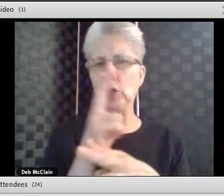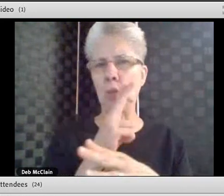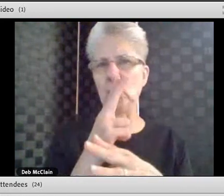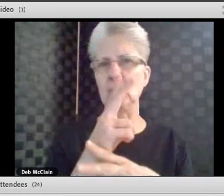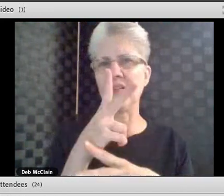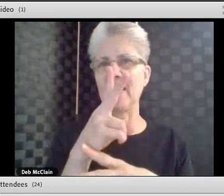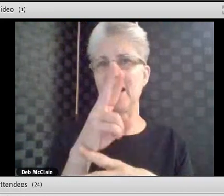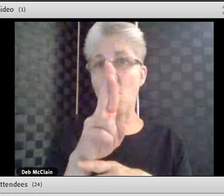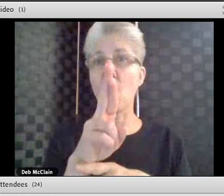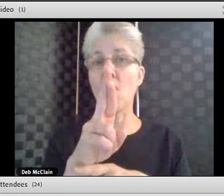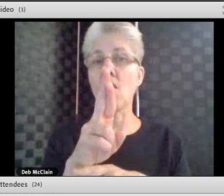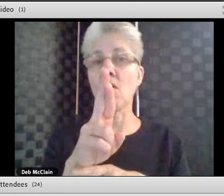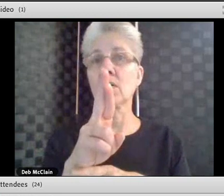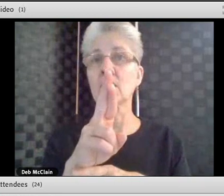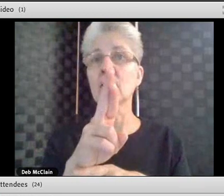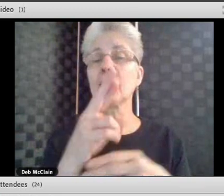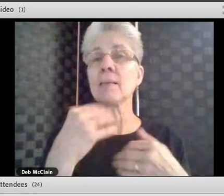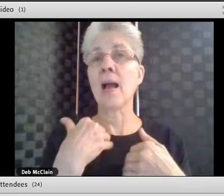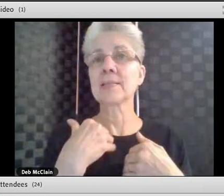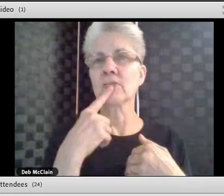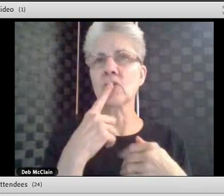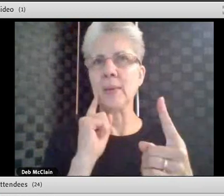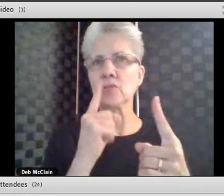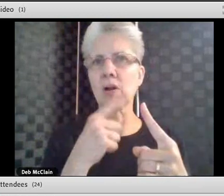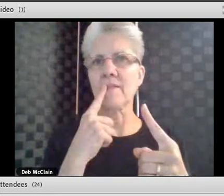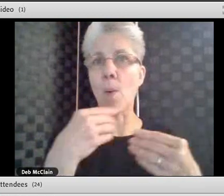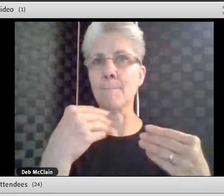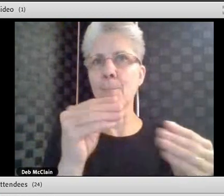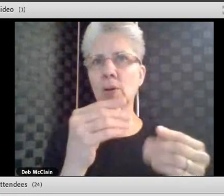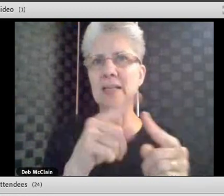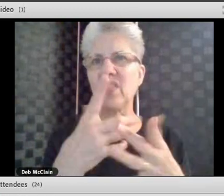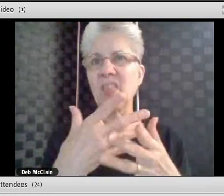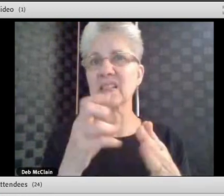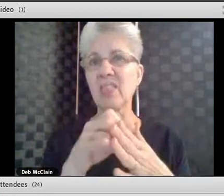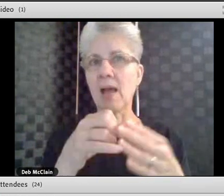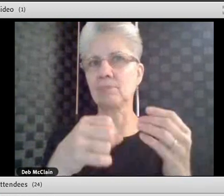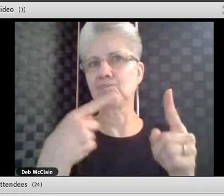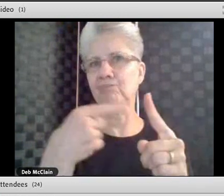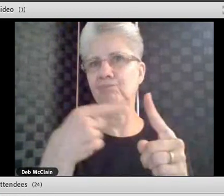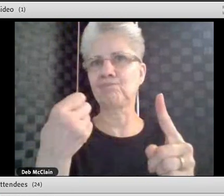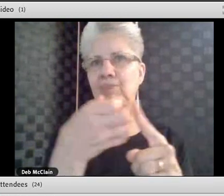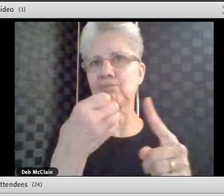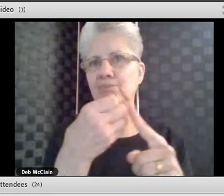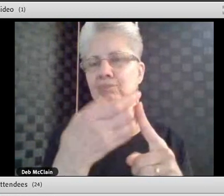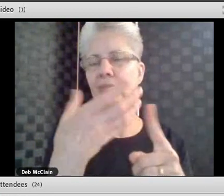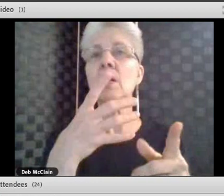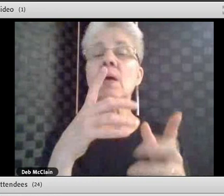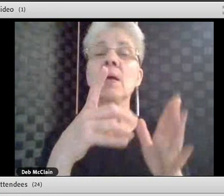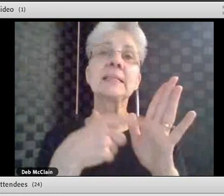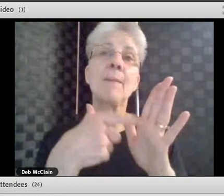Also, you know, when we consume VR content, you can be targeted for marketing and different things like that,